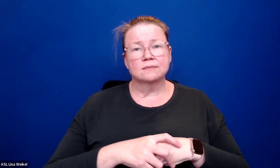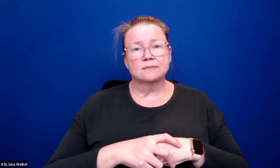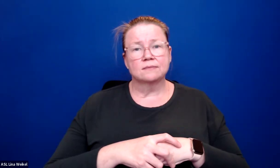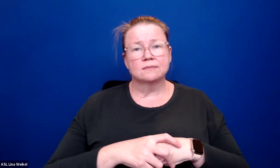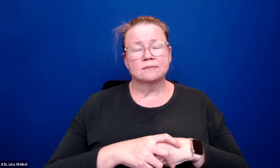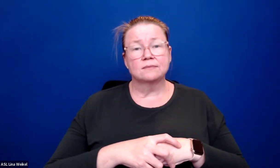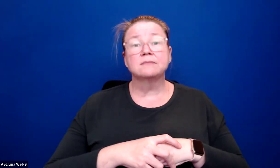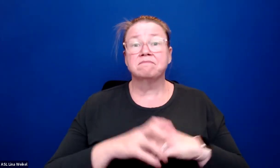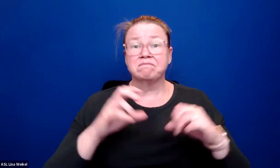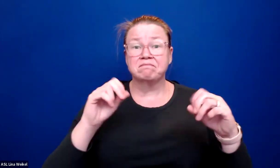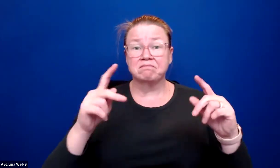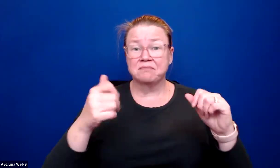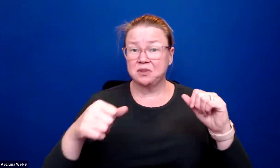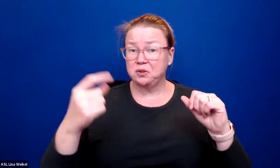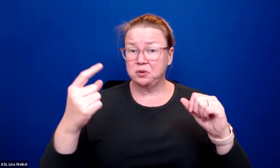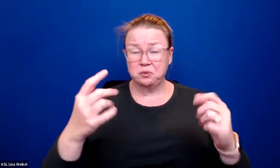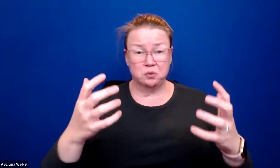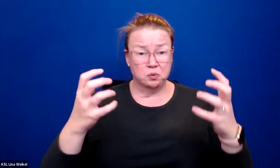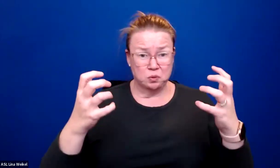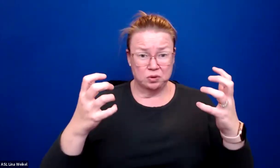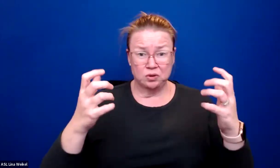Elissa w/ APRIL: Alright. Does anybody want to